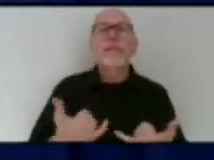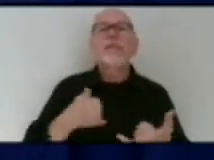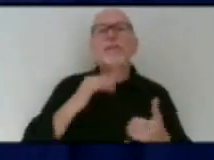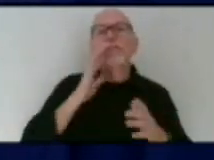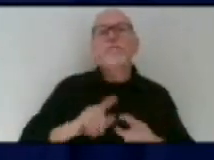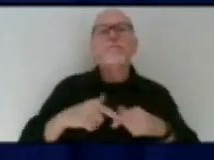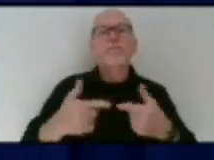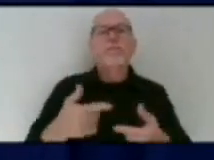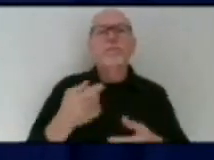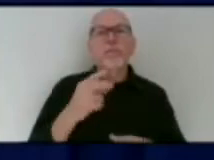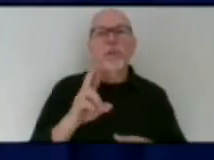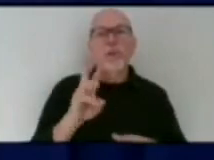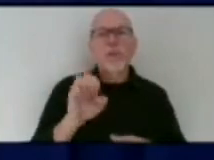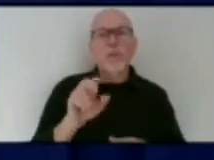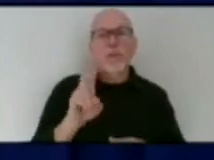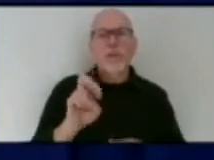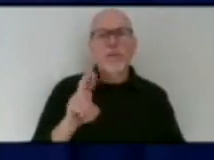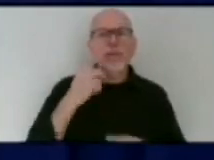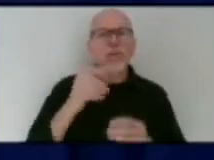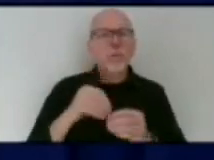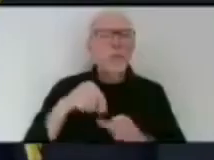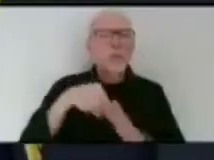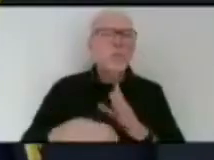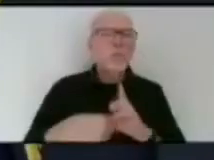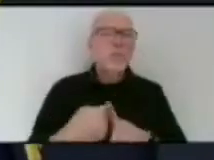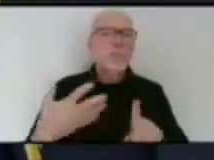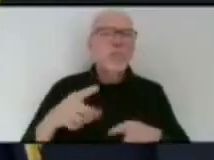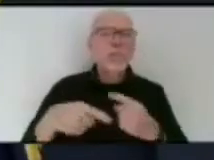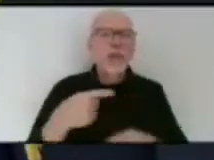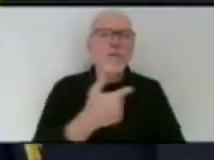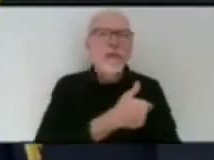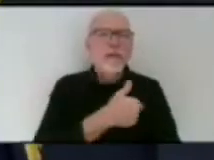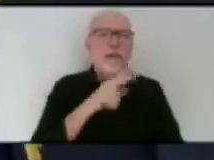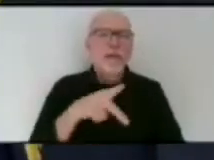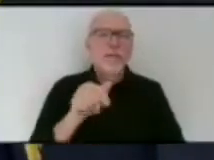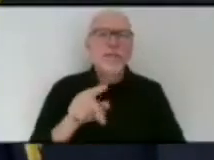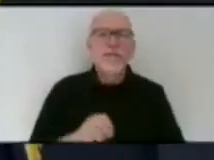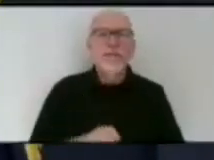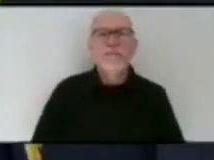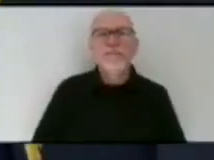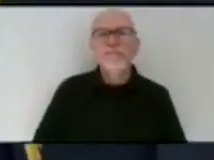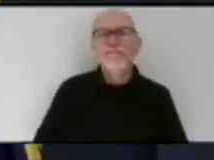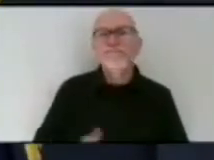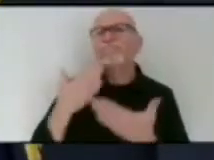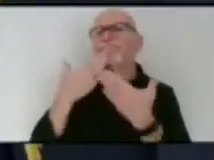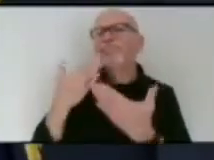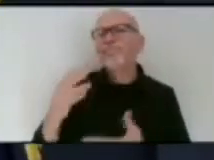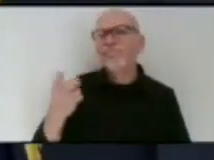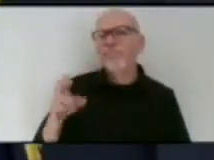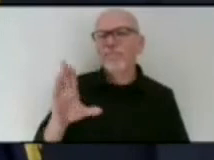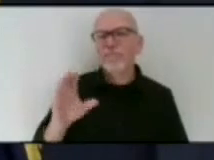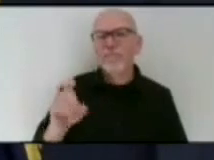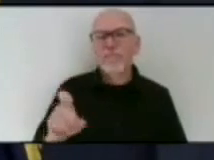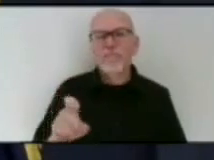for a more detailed vaccine update. Thank you, Dr Box. Our team at the state Department of Health has been